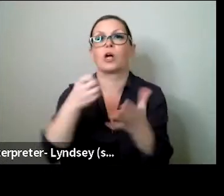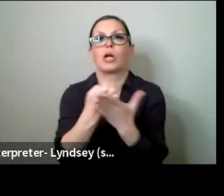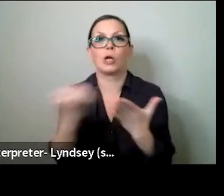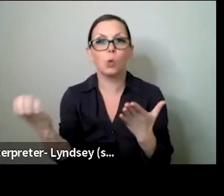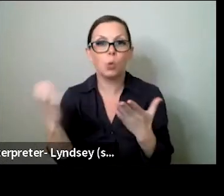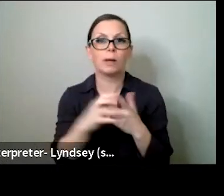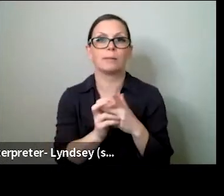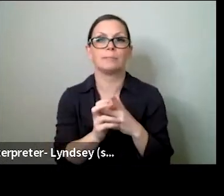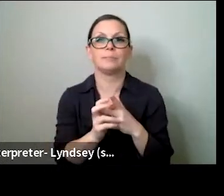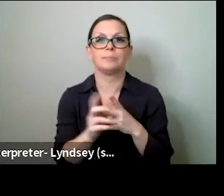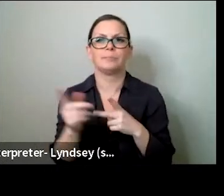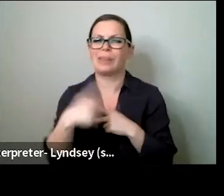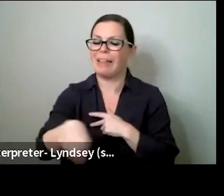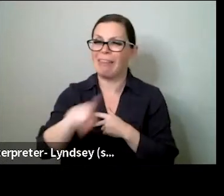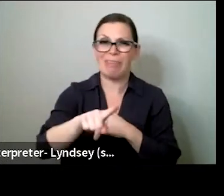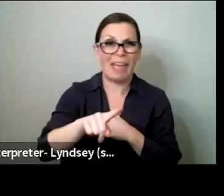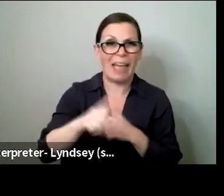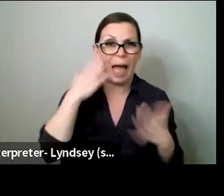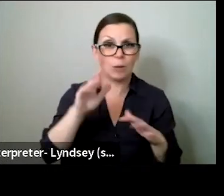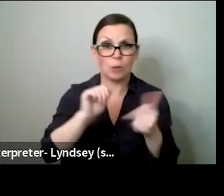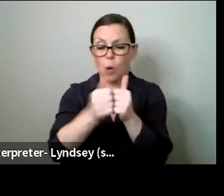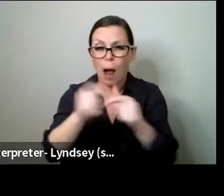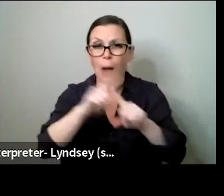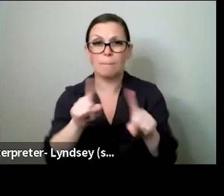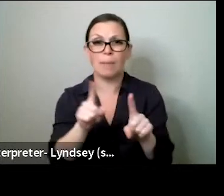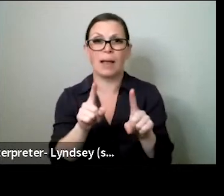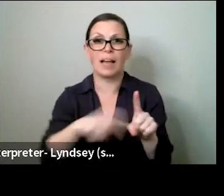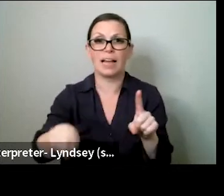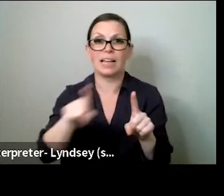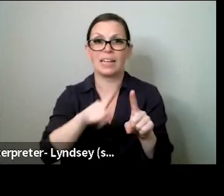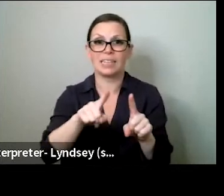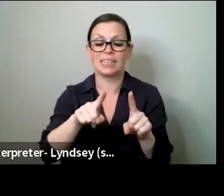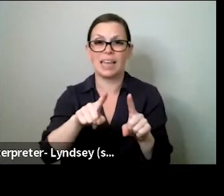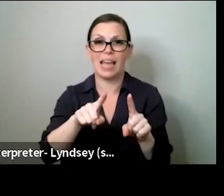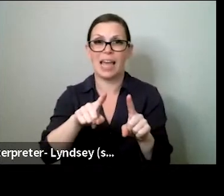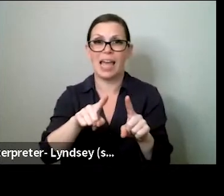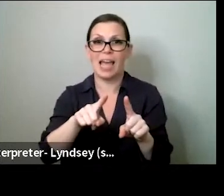They somehow take very complicated technology,